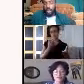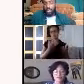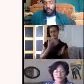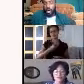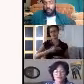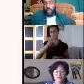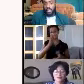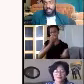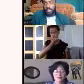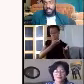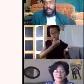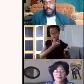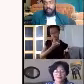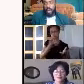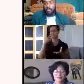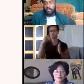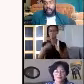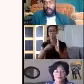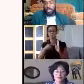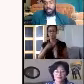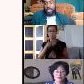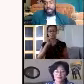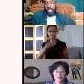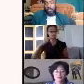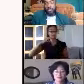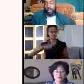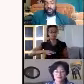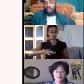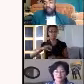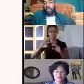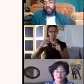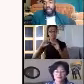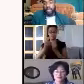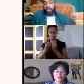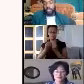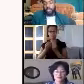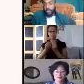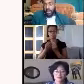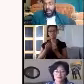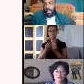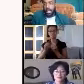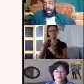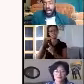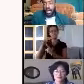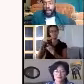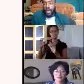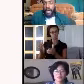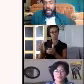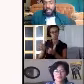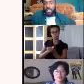nonprofits have a certain, selective demographic that they end up serving. And there might